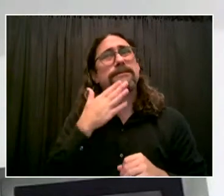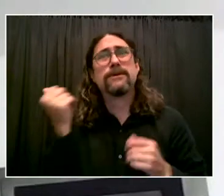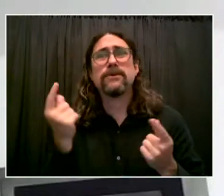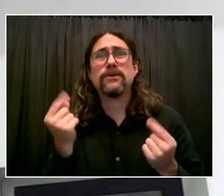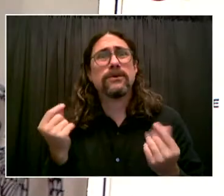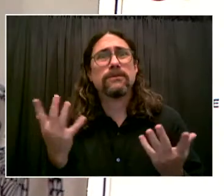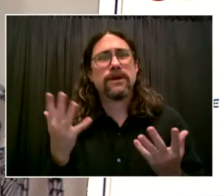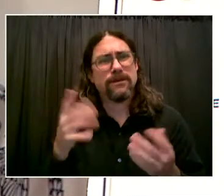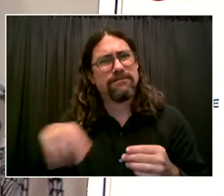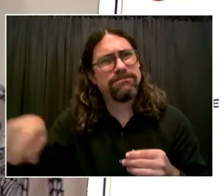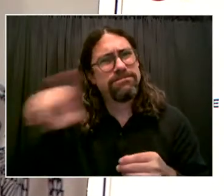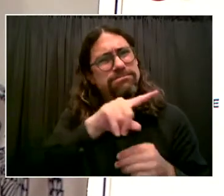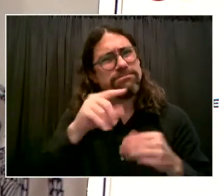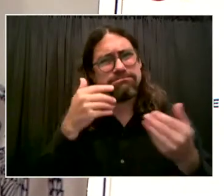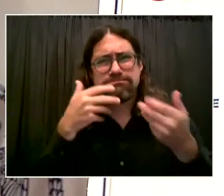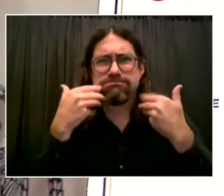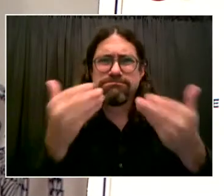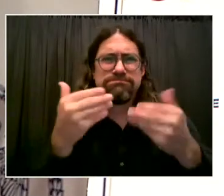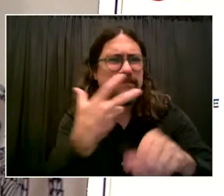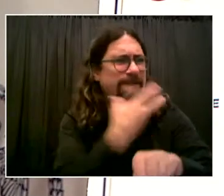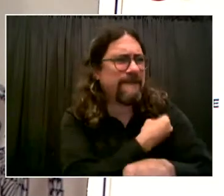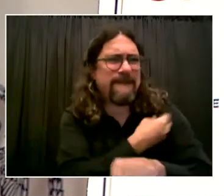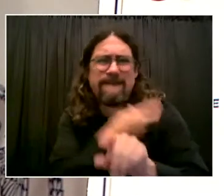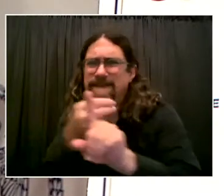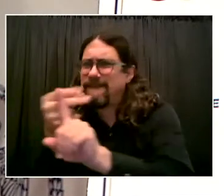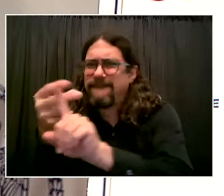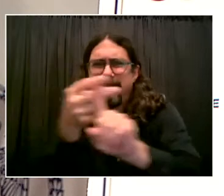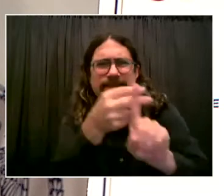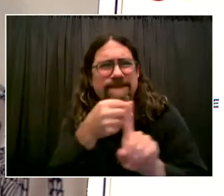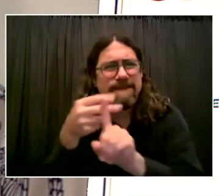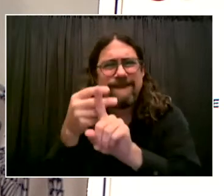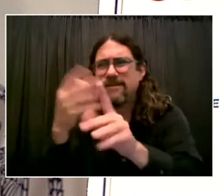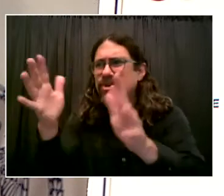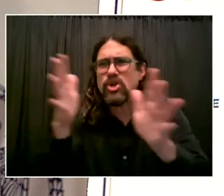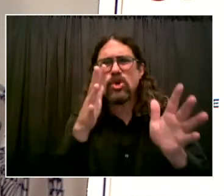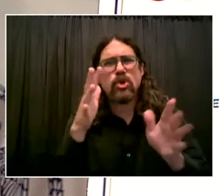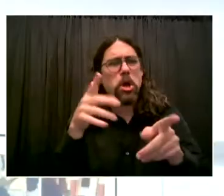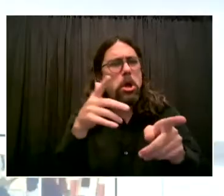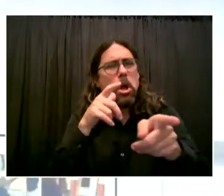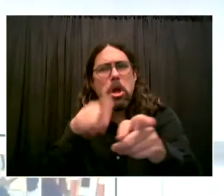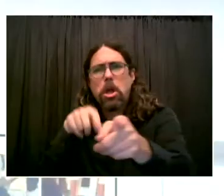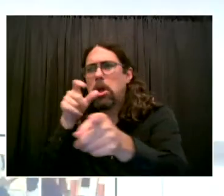FUL VLACCINATION WE ARE ABSOLUTELY COMMITTED TO ACHIEVING THE